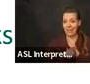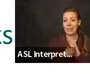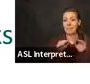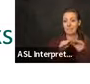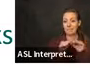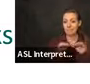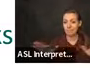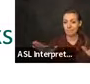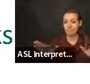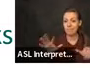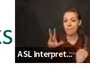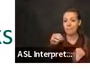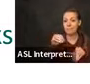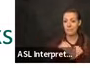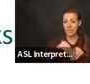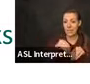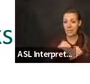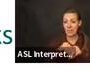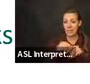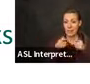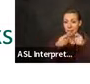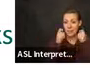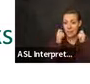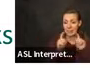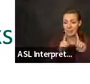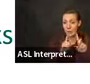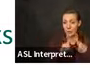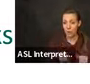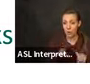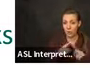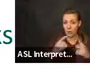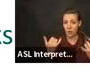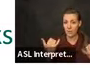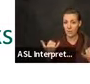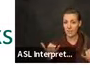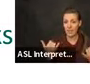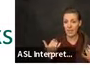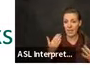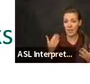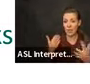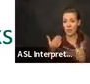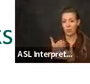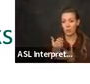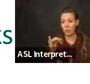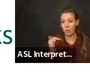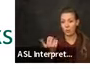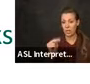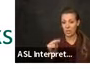masking order that runs from today to January 15 of next year.